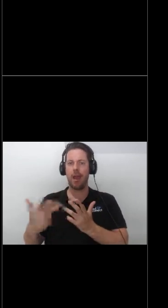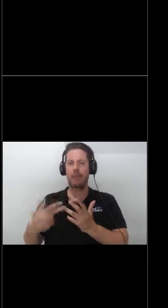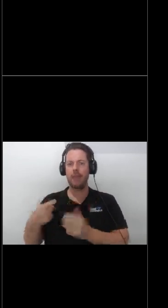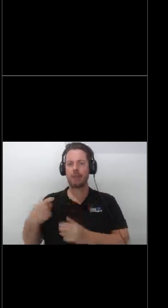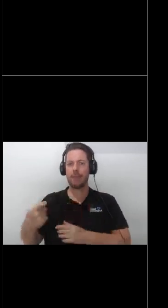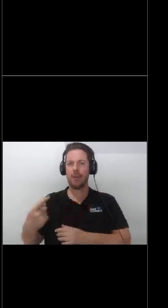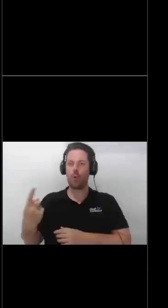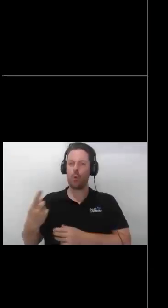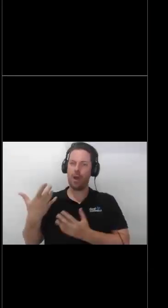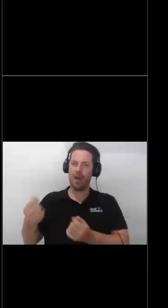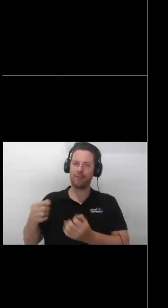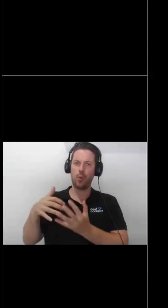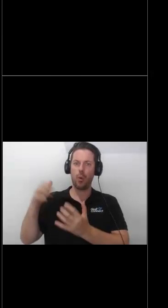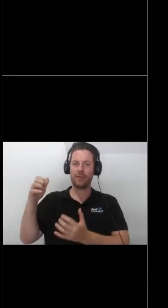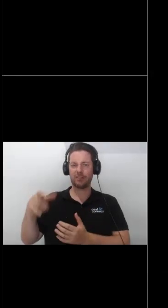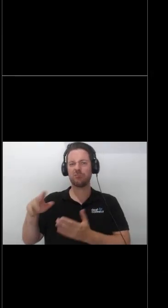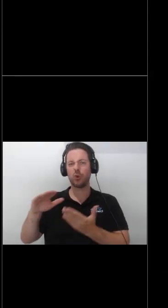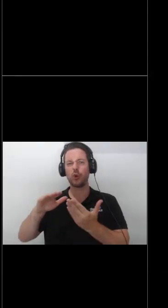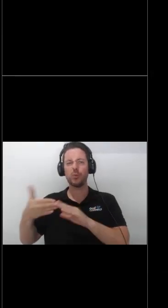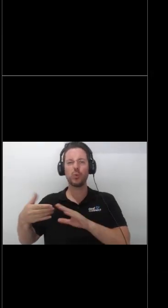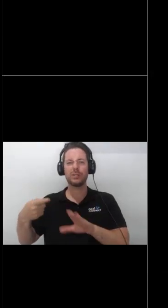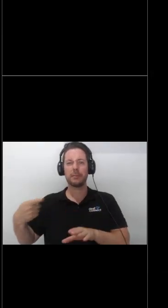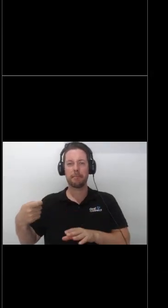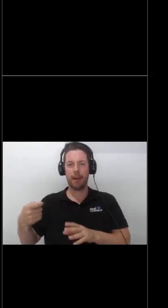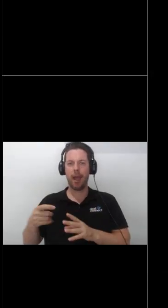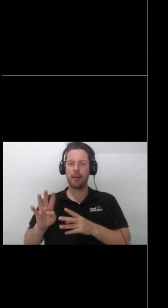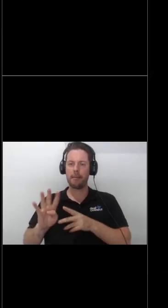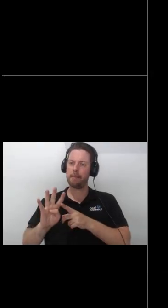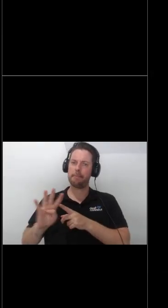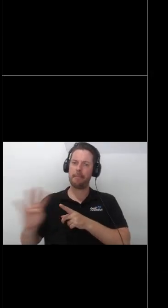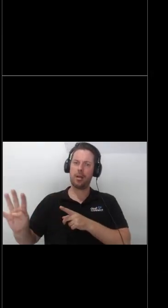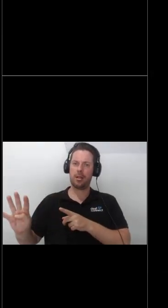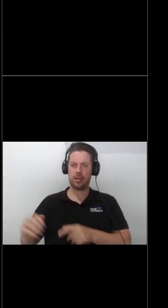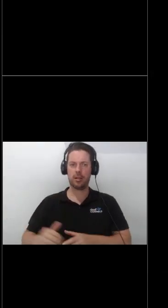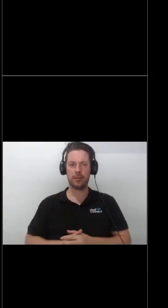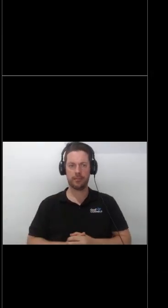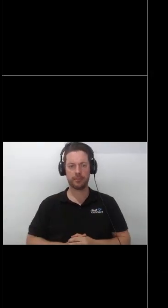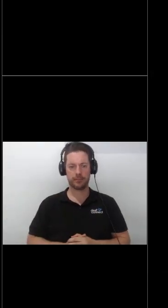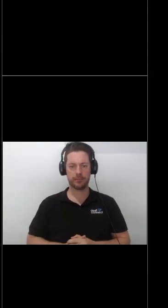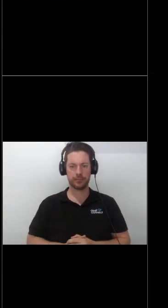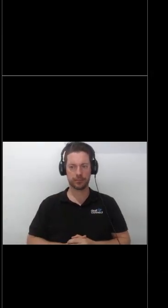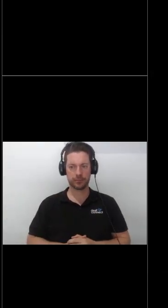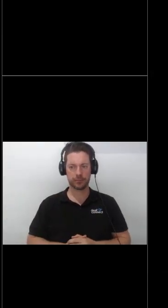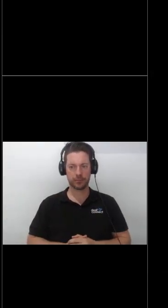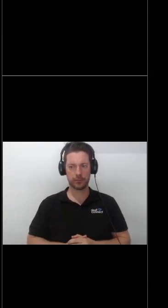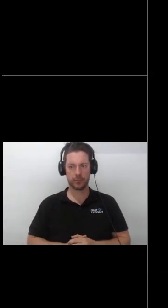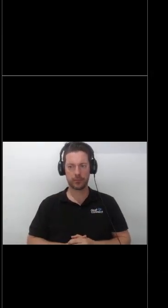And they're called community members. Now, the tribunal,